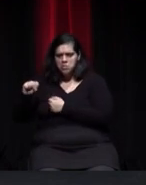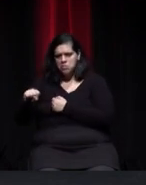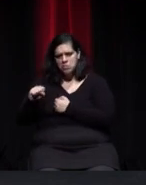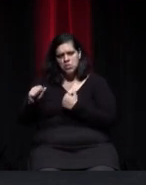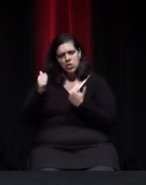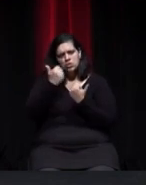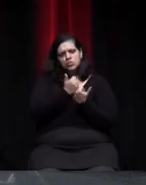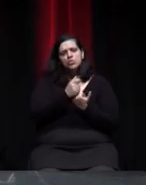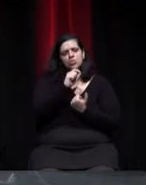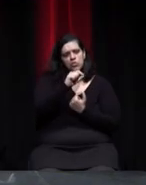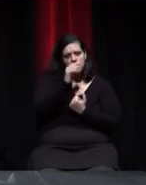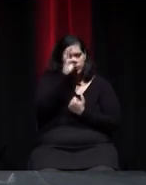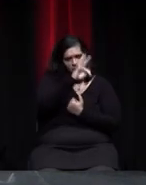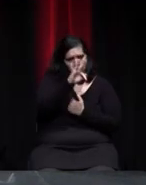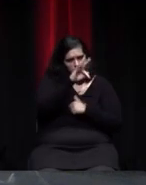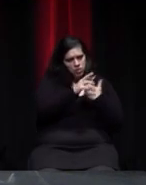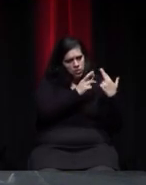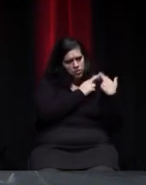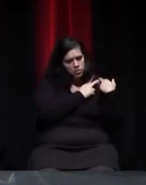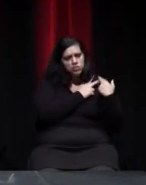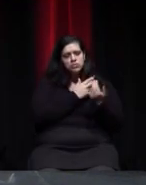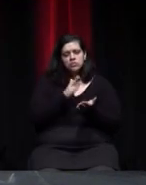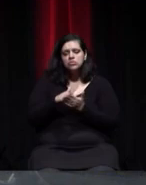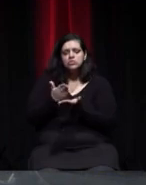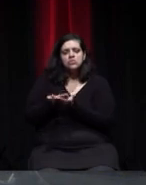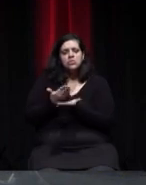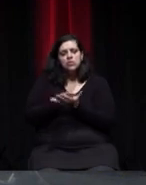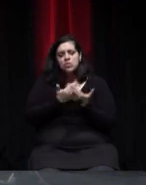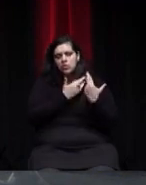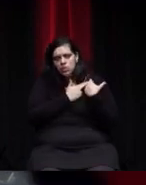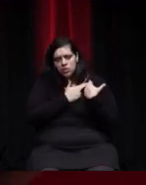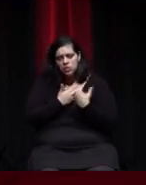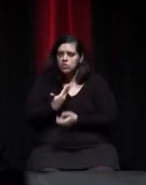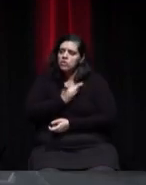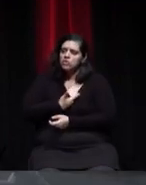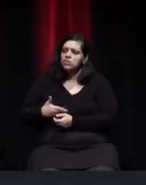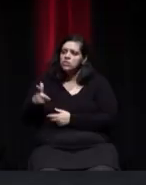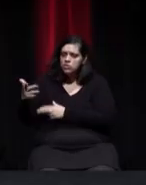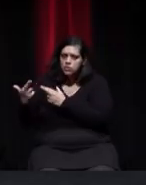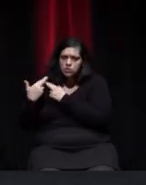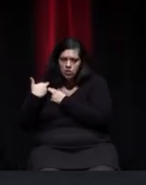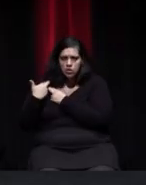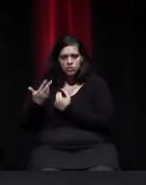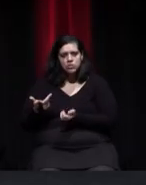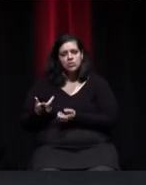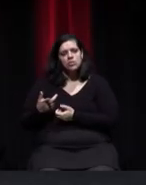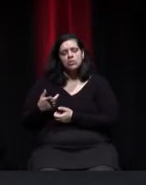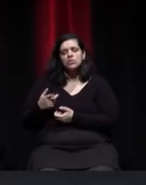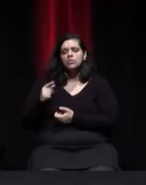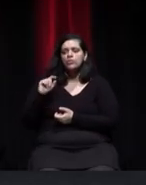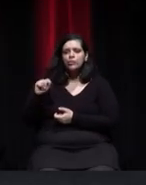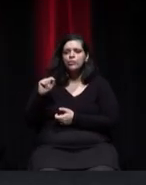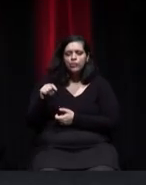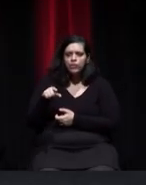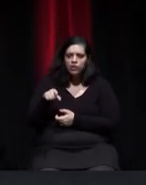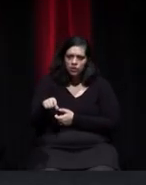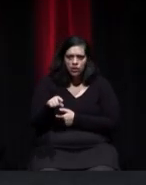what is the role of schools. - Of the State. What's the role of the State. What's the role of social media.